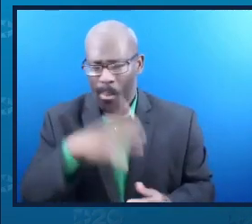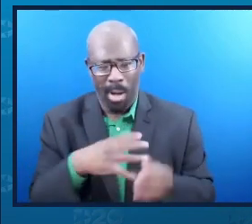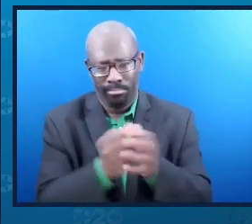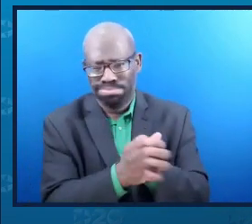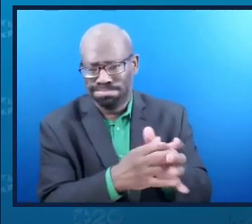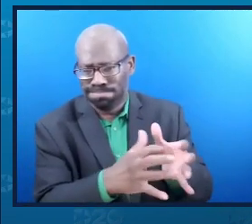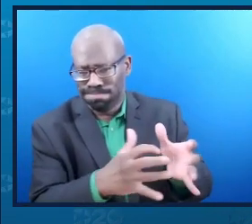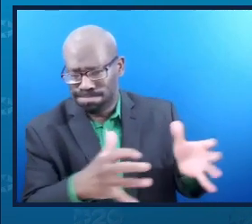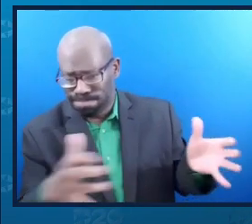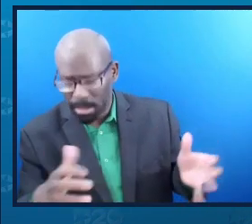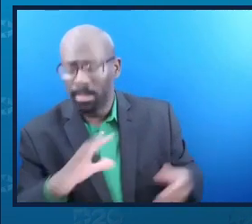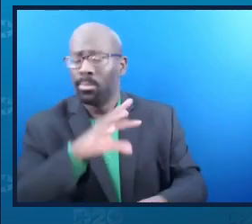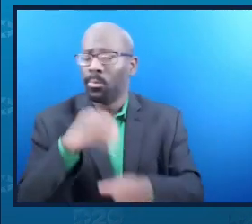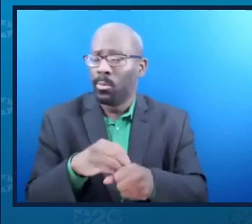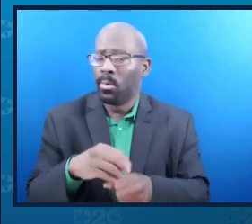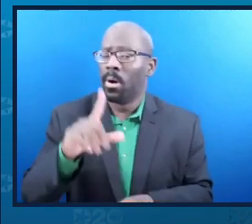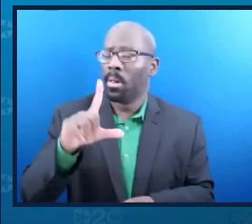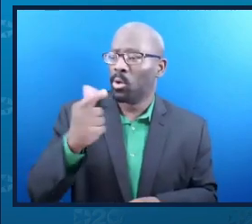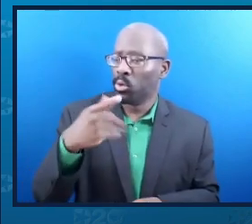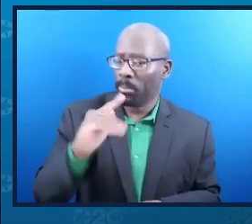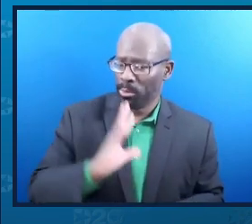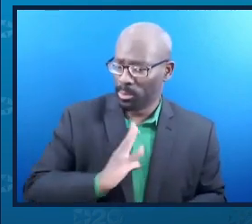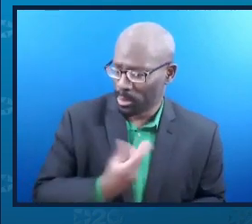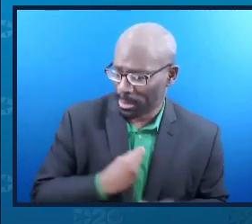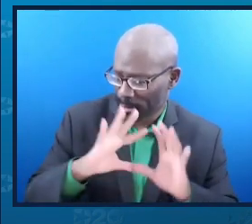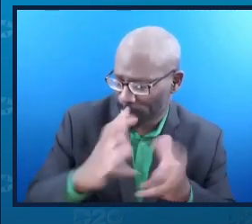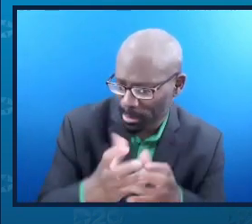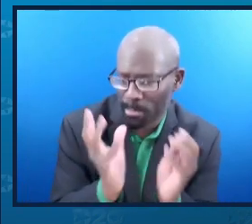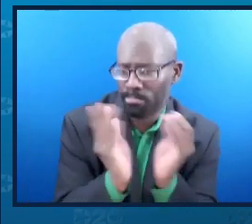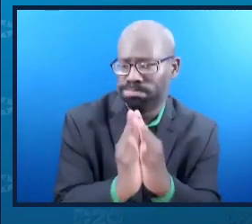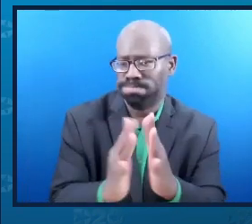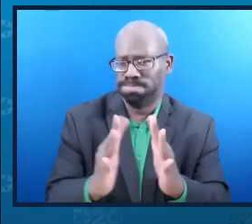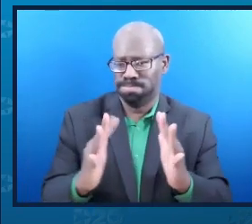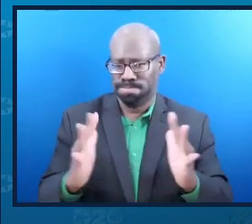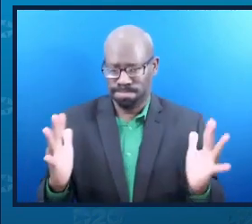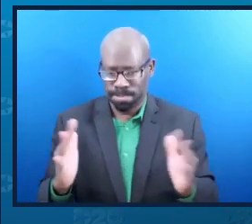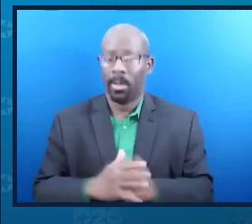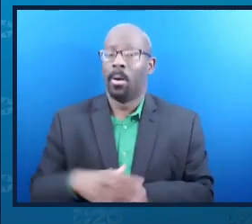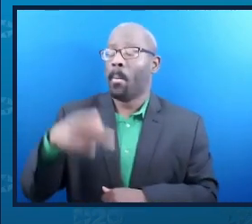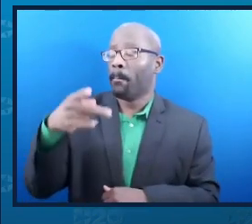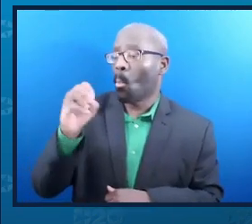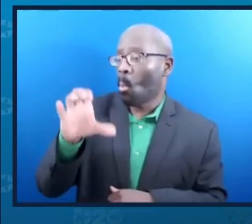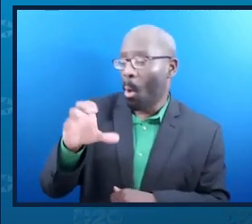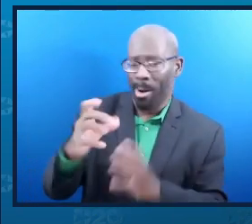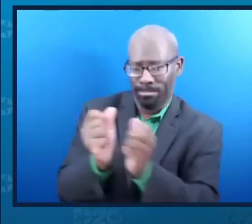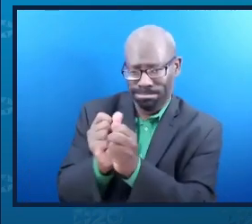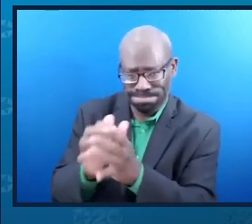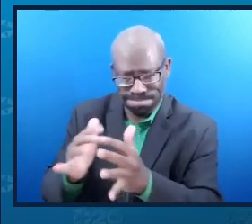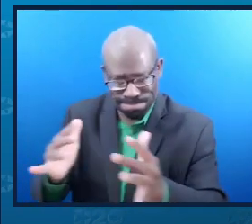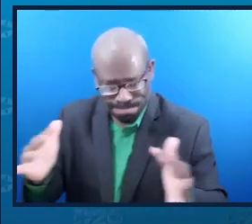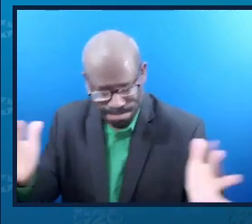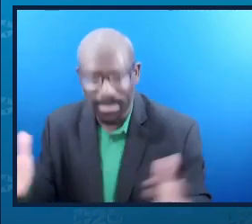COLOR AND LGBTQ.